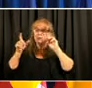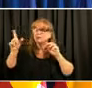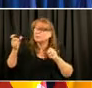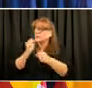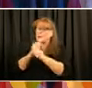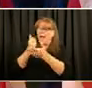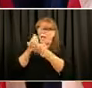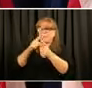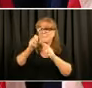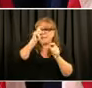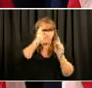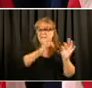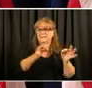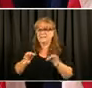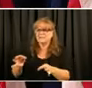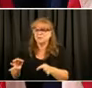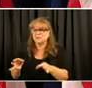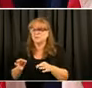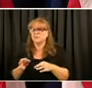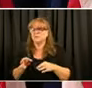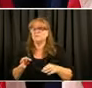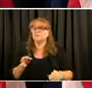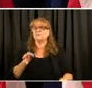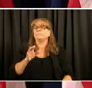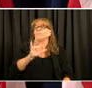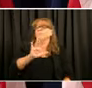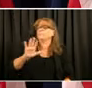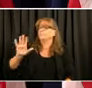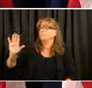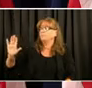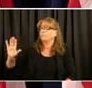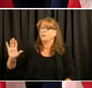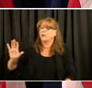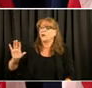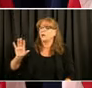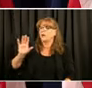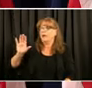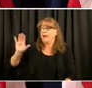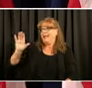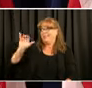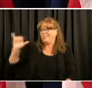up to them i think nobody wants to provide a safe uh college learning experience more